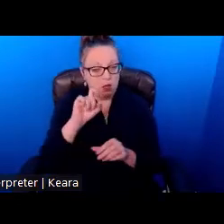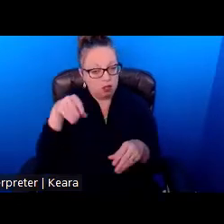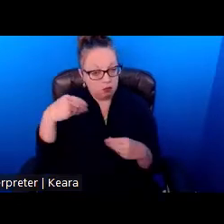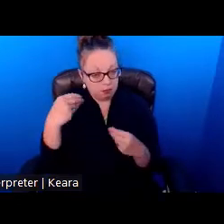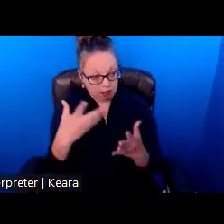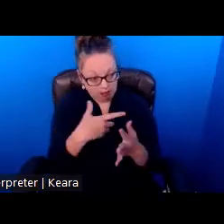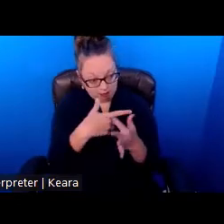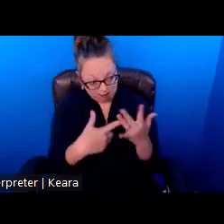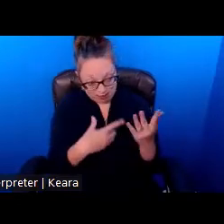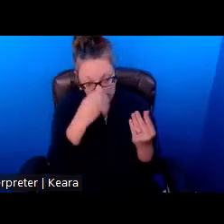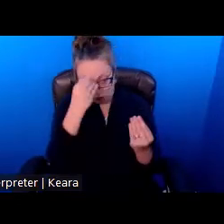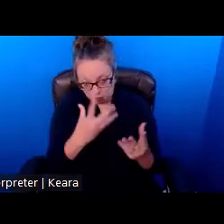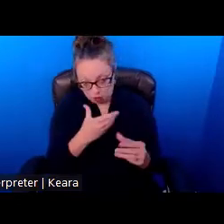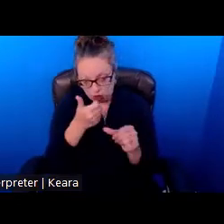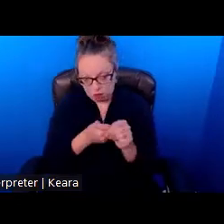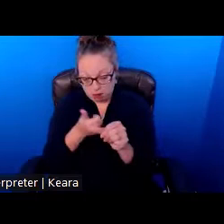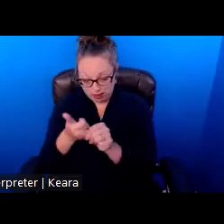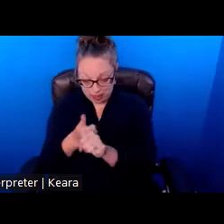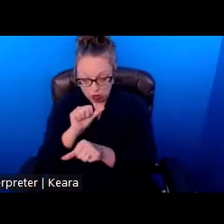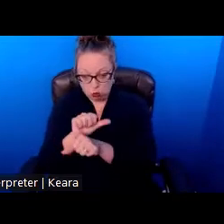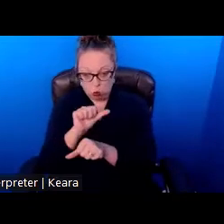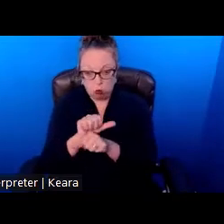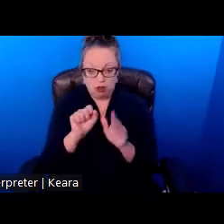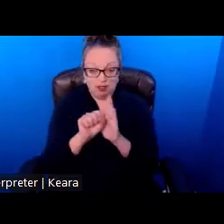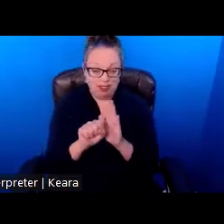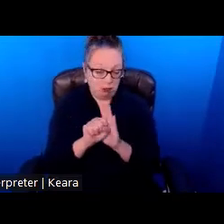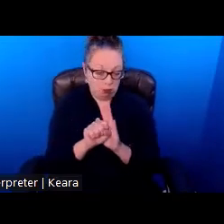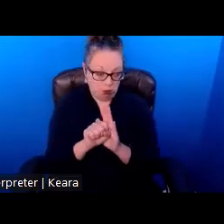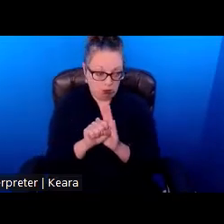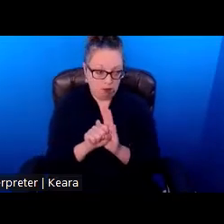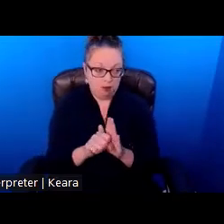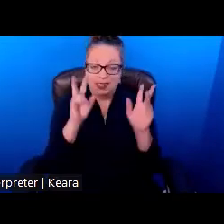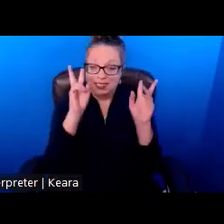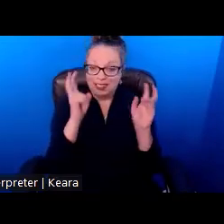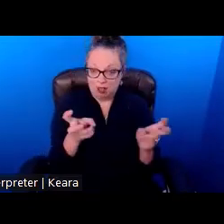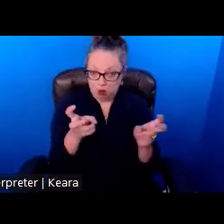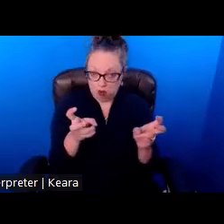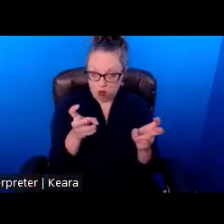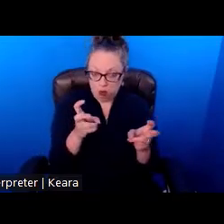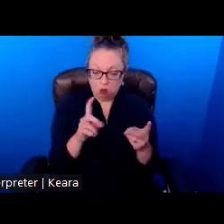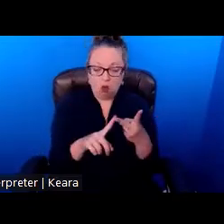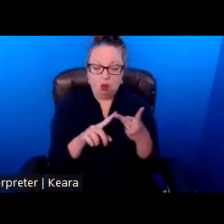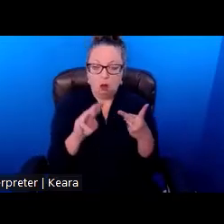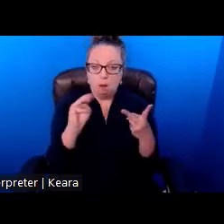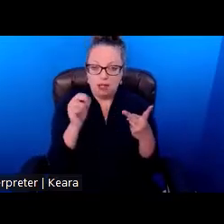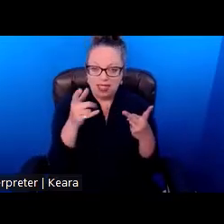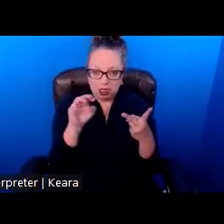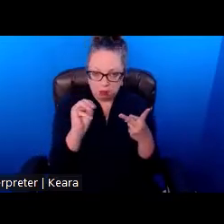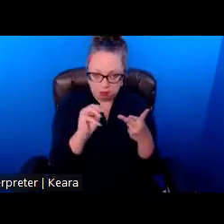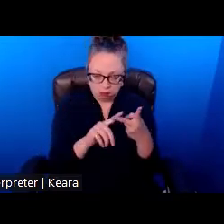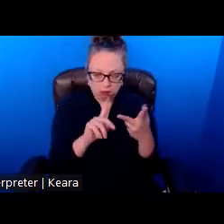sample in the online application: Title of the work. Medium. Dimensions.